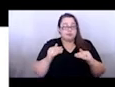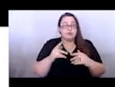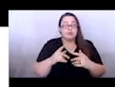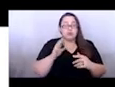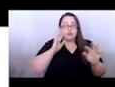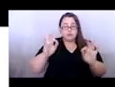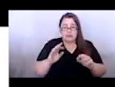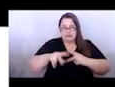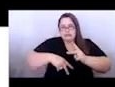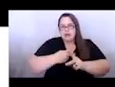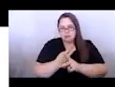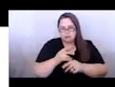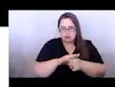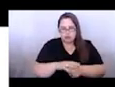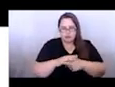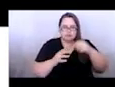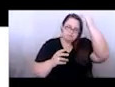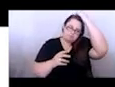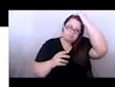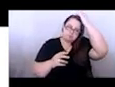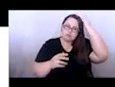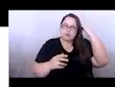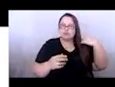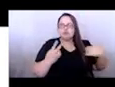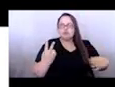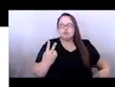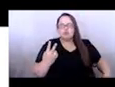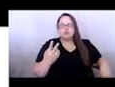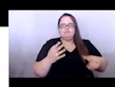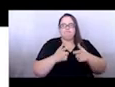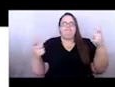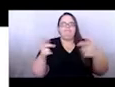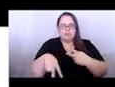There are two major types of stress. The first one is called life events.